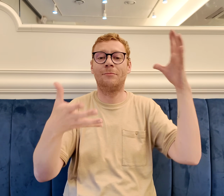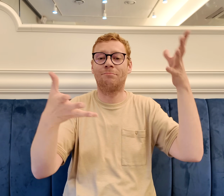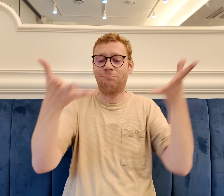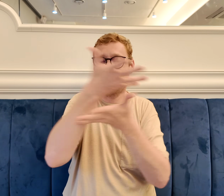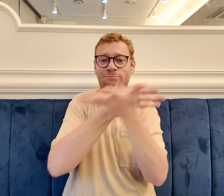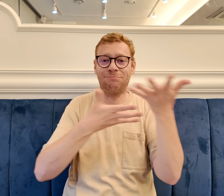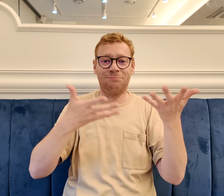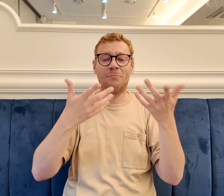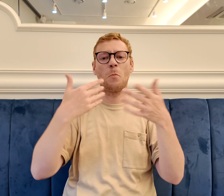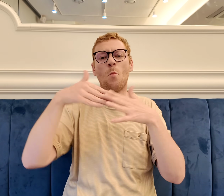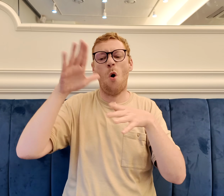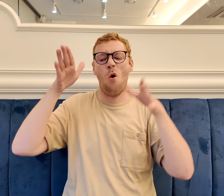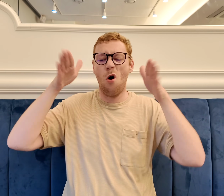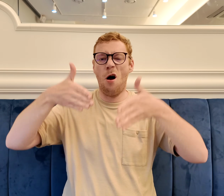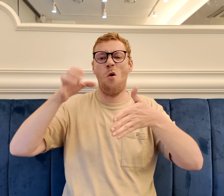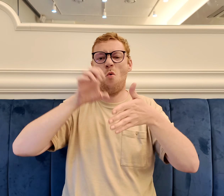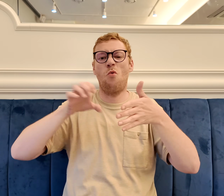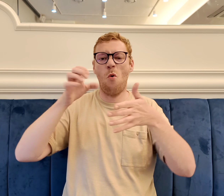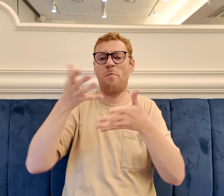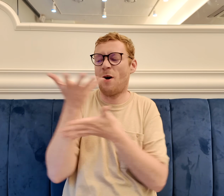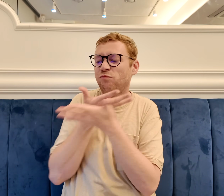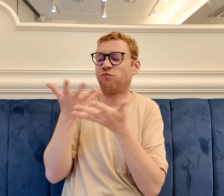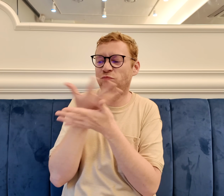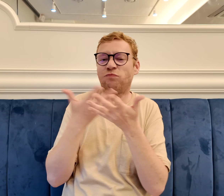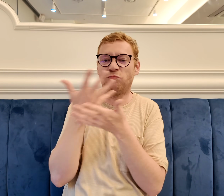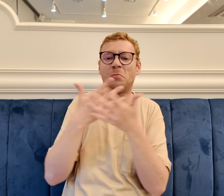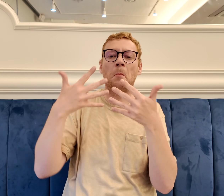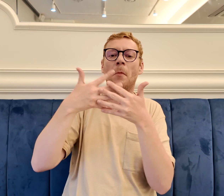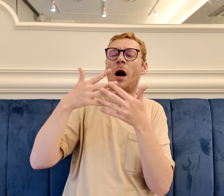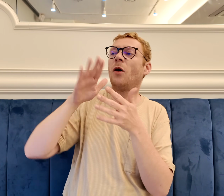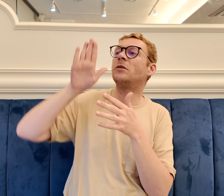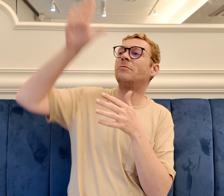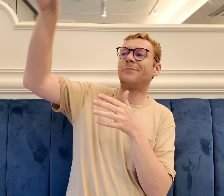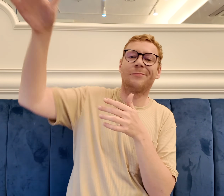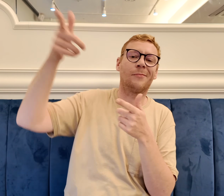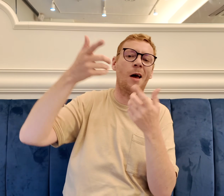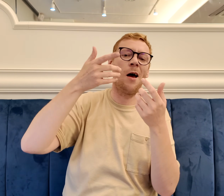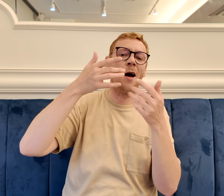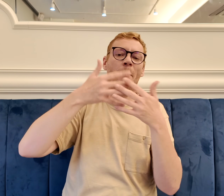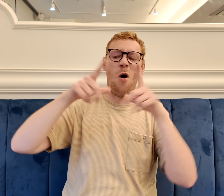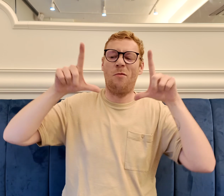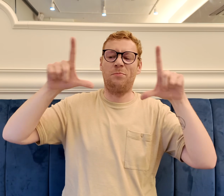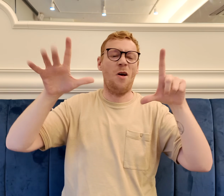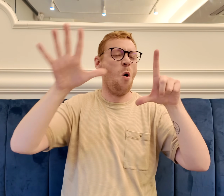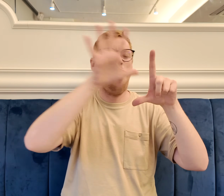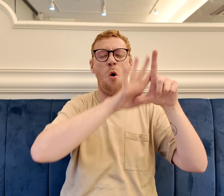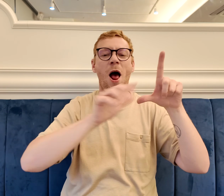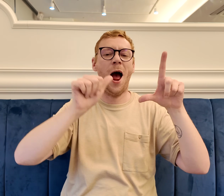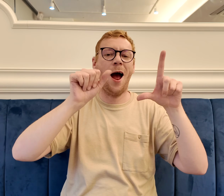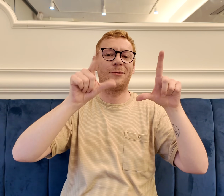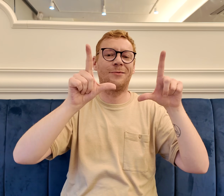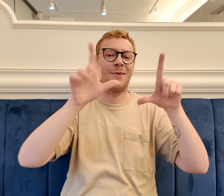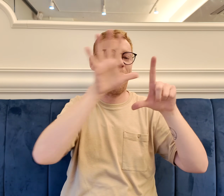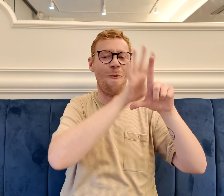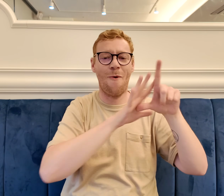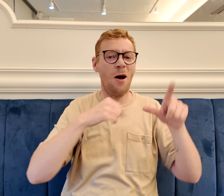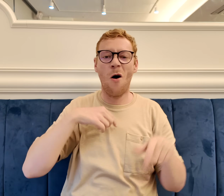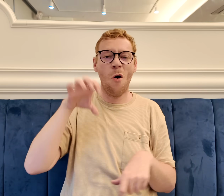they'll be able to communicate well. However, most interactions are between Europeans. In the US, most people use ASL (American Sign Language), but